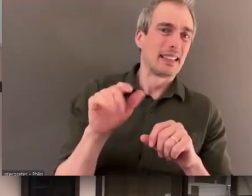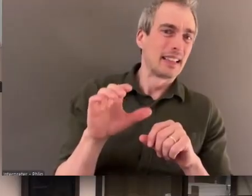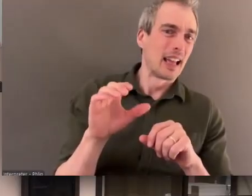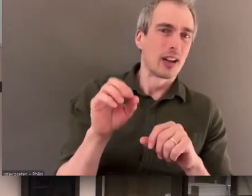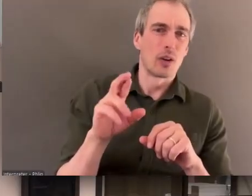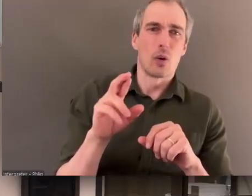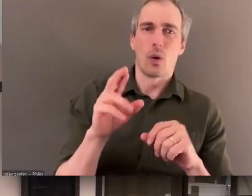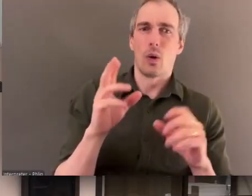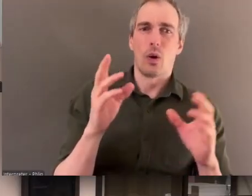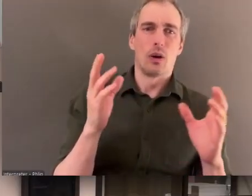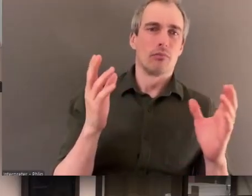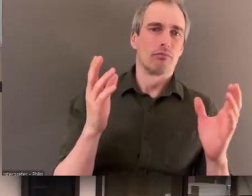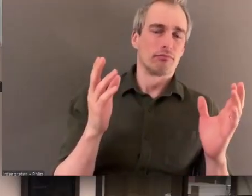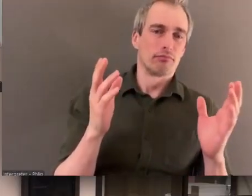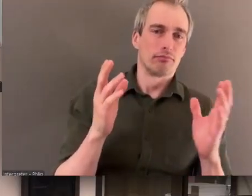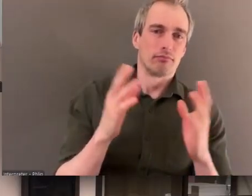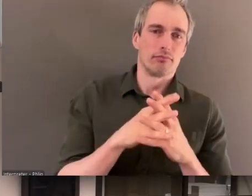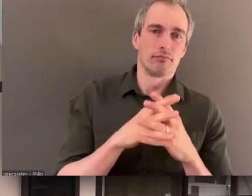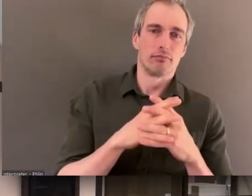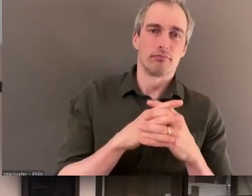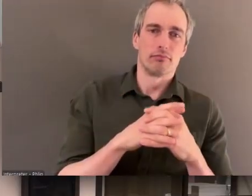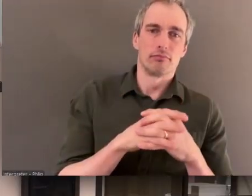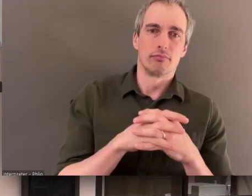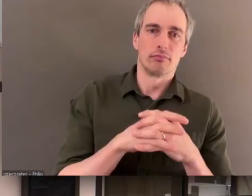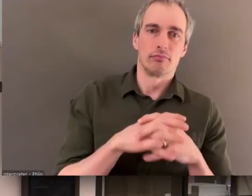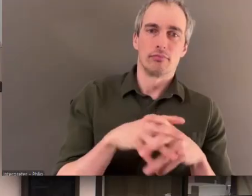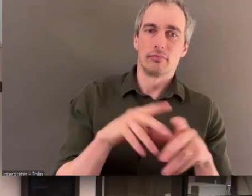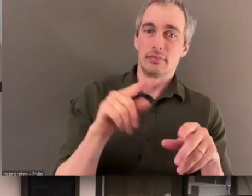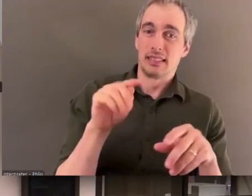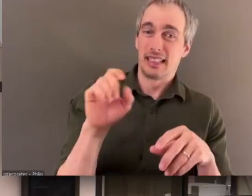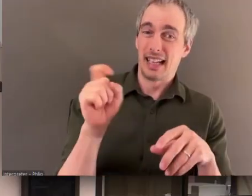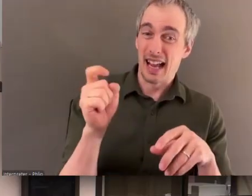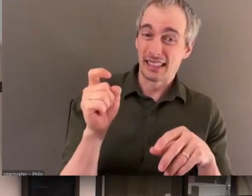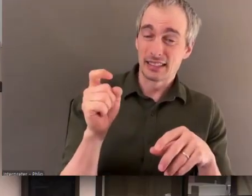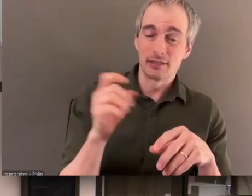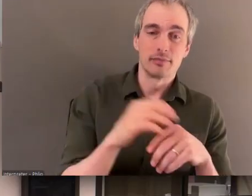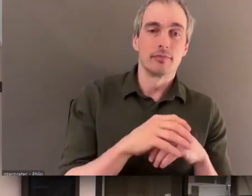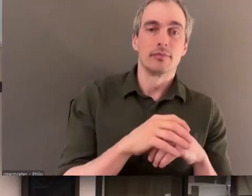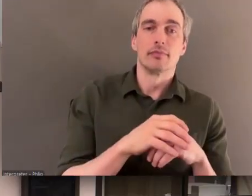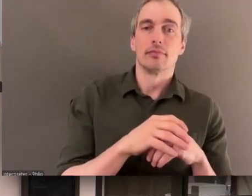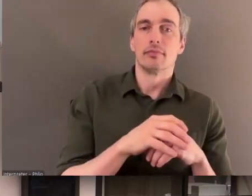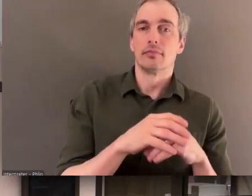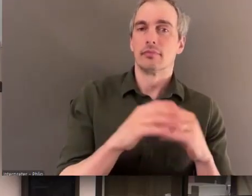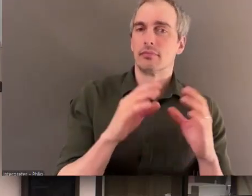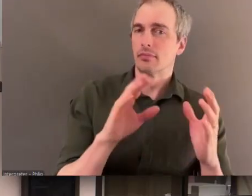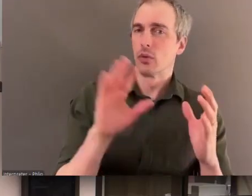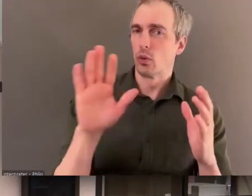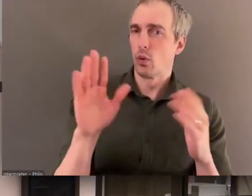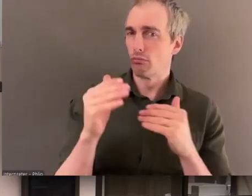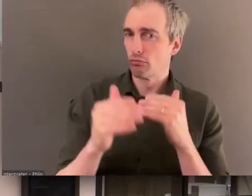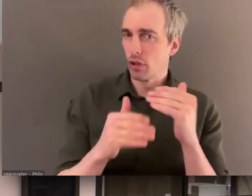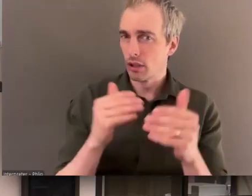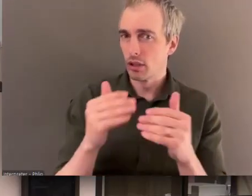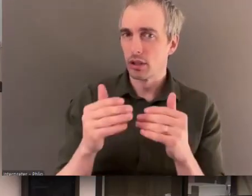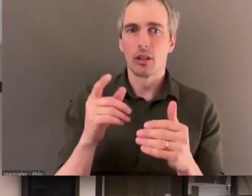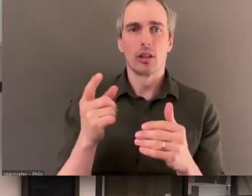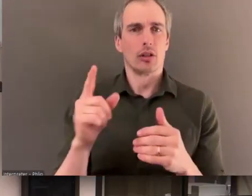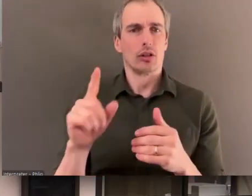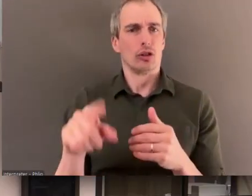And so your process is sort of just reverse engineering the process of making the